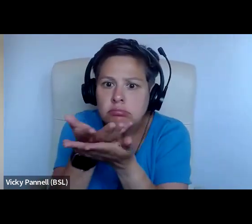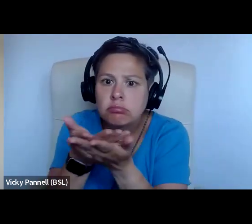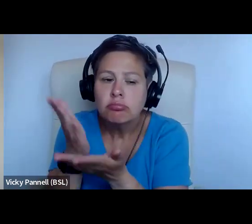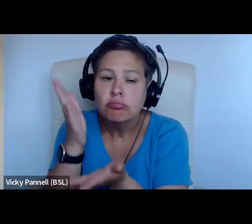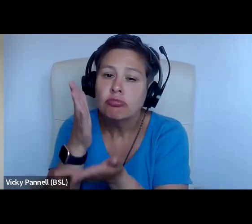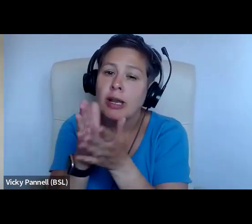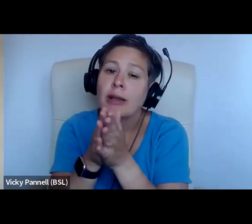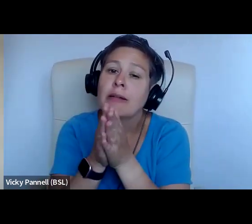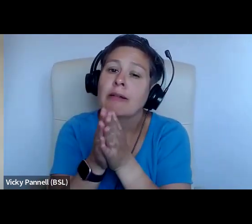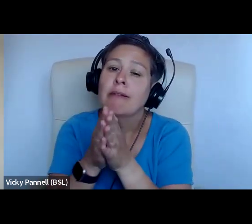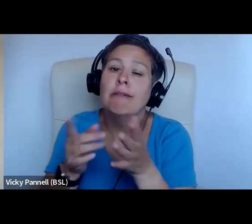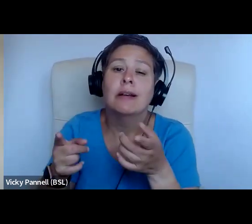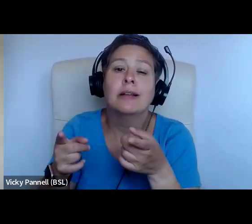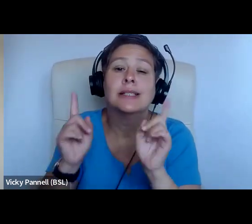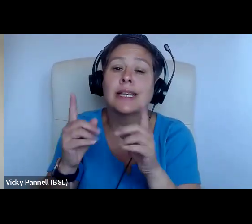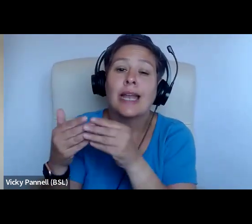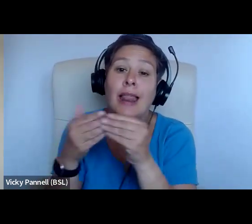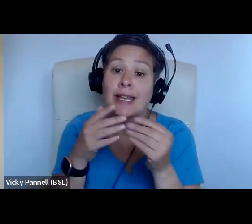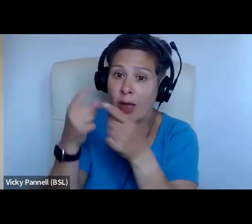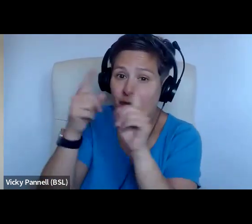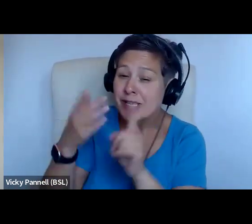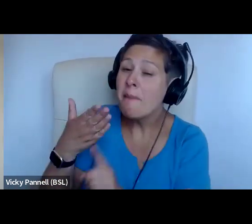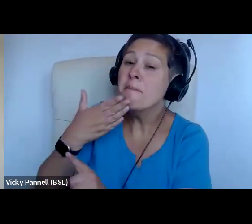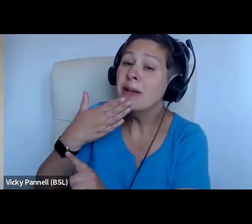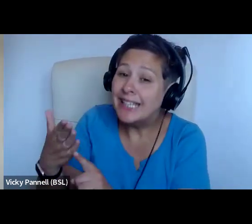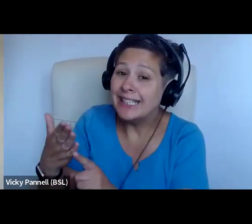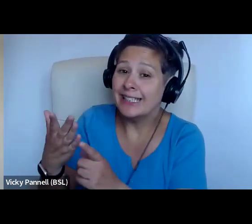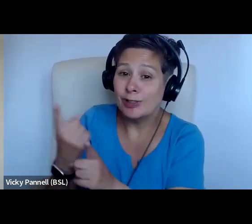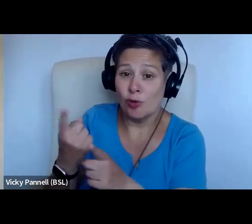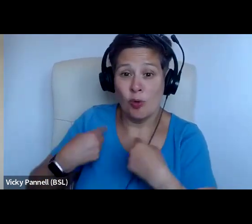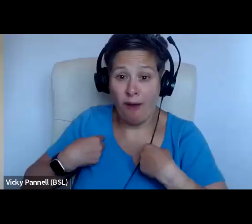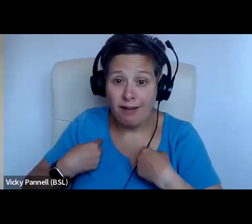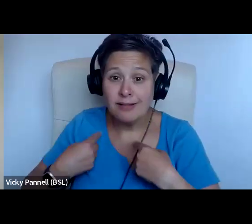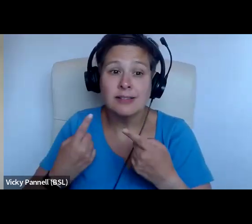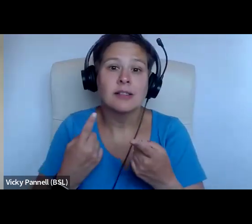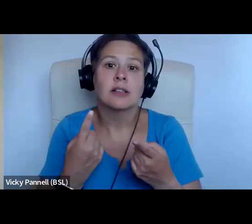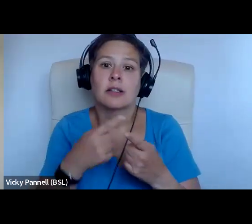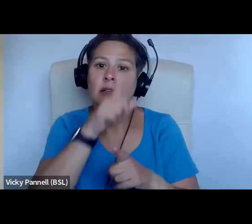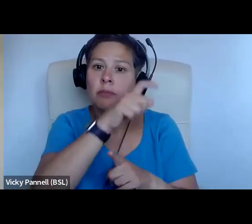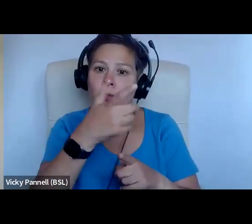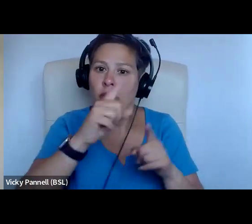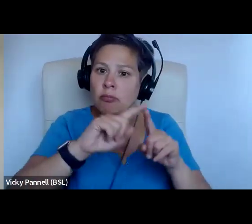Russell Group. We had, you know, a, a peer who was a chair of the commission. And it,